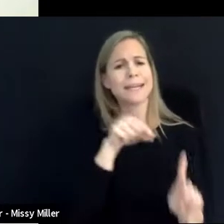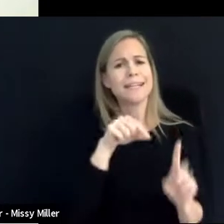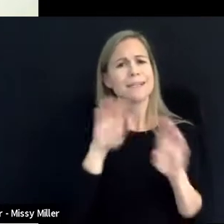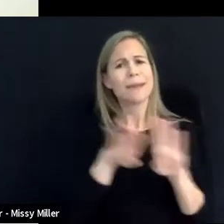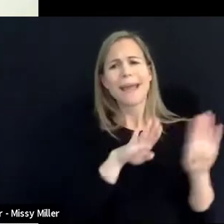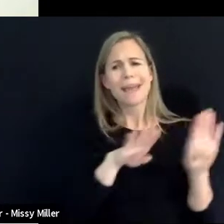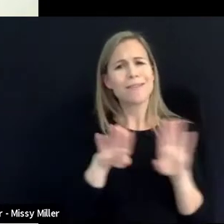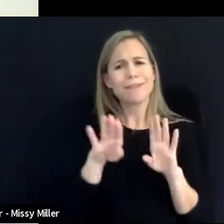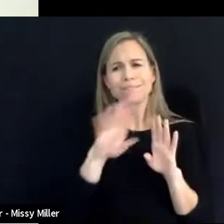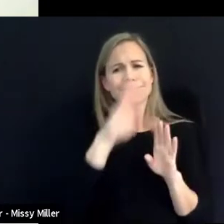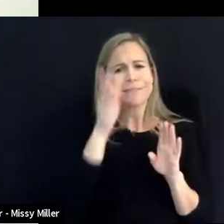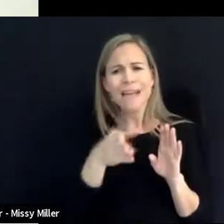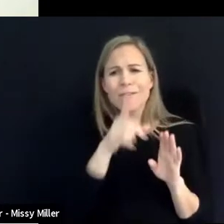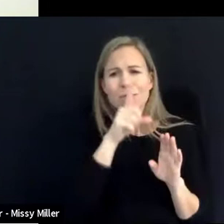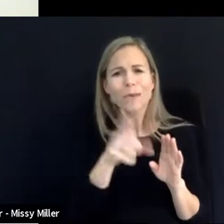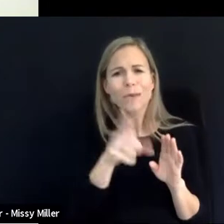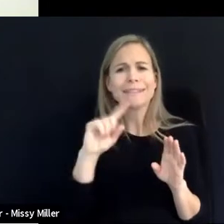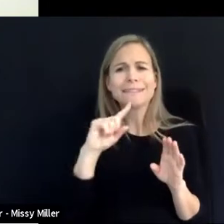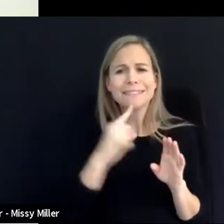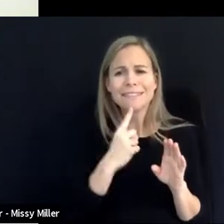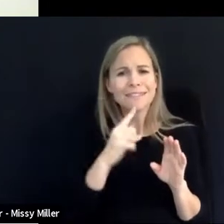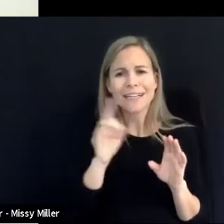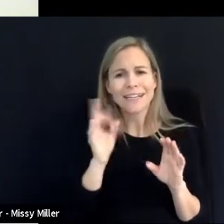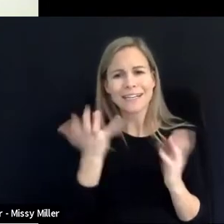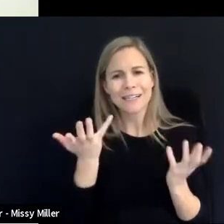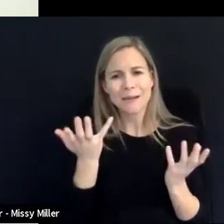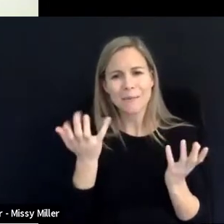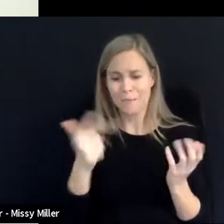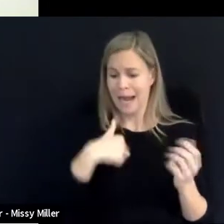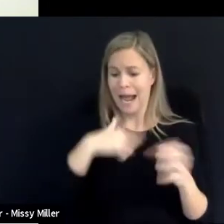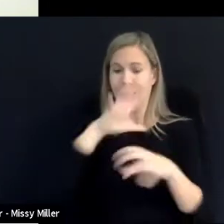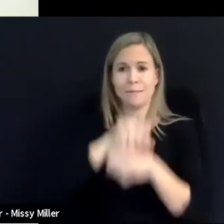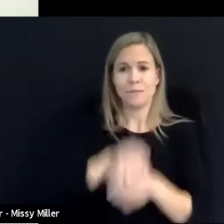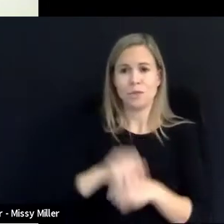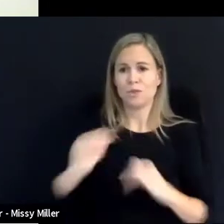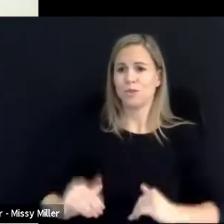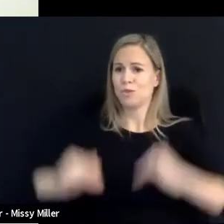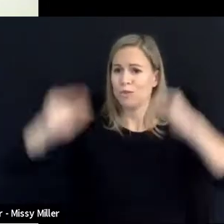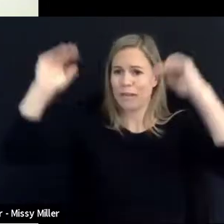You know, again, I'm pretty used to raising kids and I see all sorts of weird behaviors.